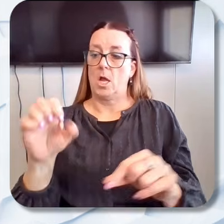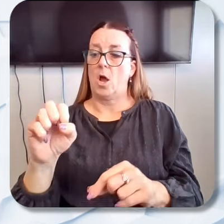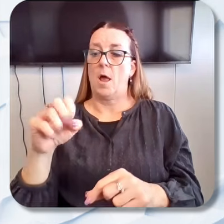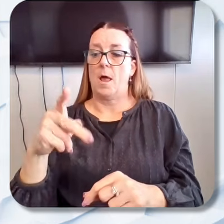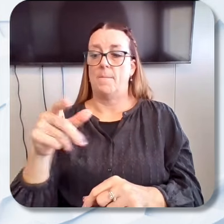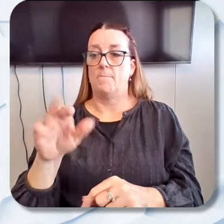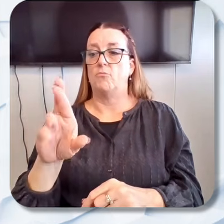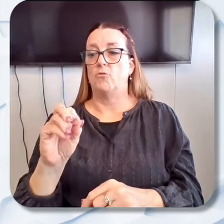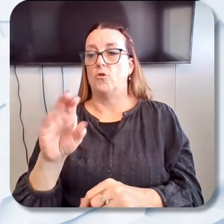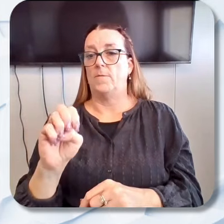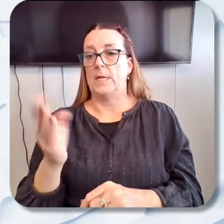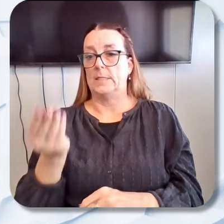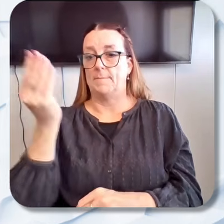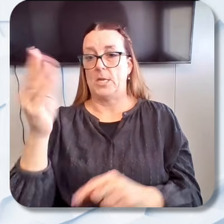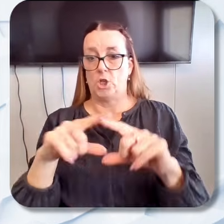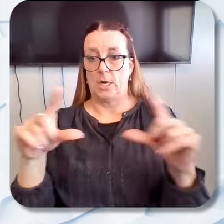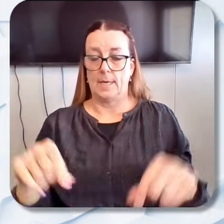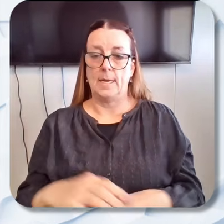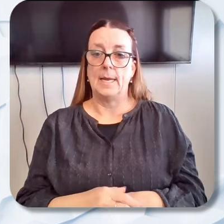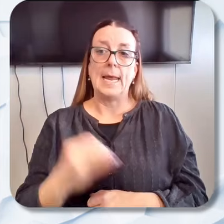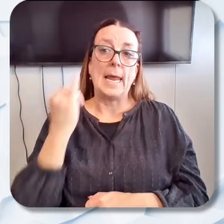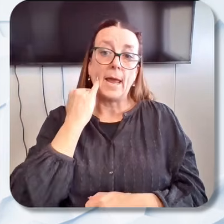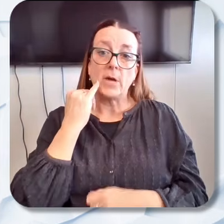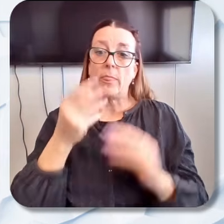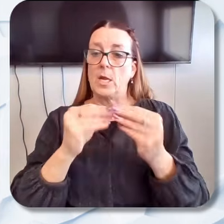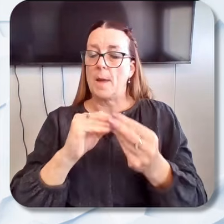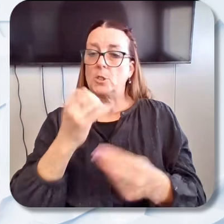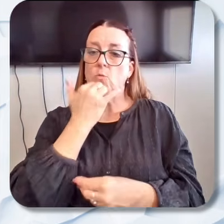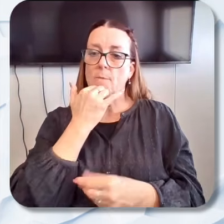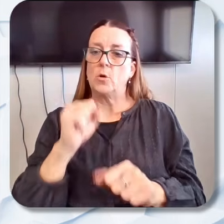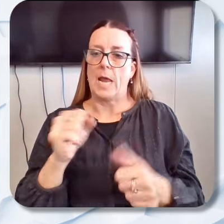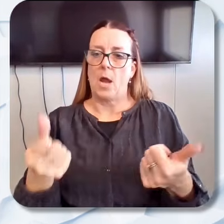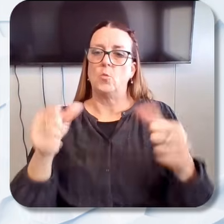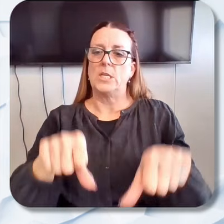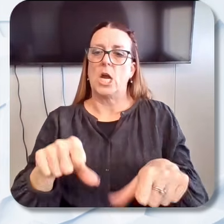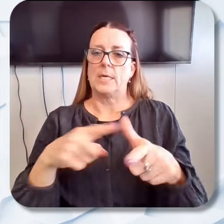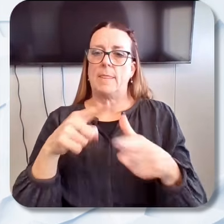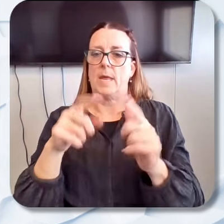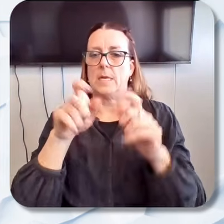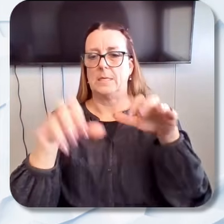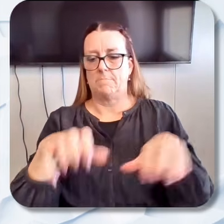if not, you can choose to reject, and you can enter a reason, say, for instance, they